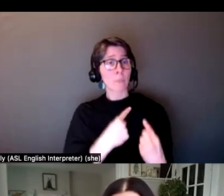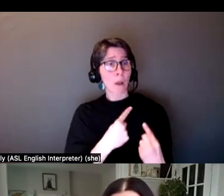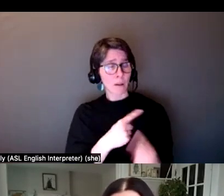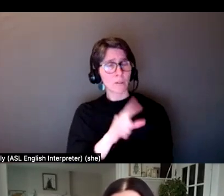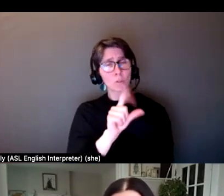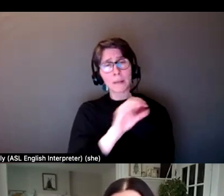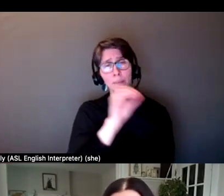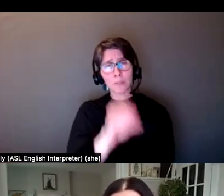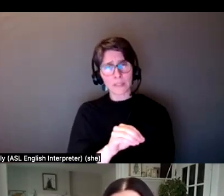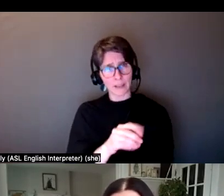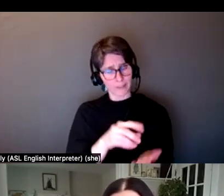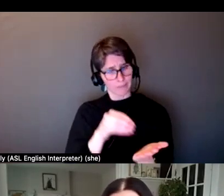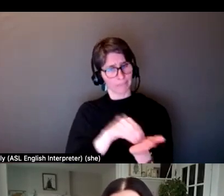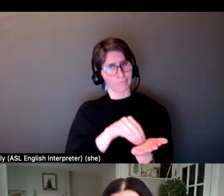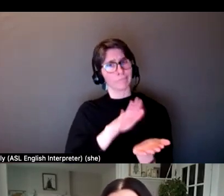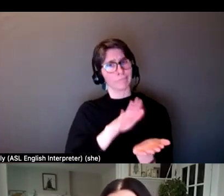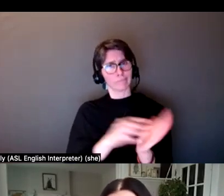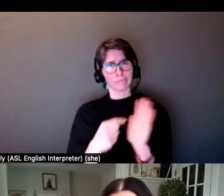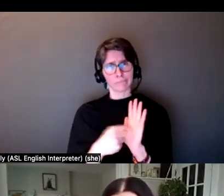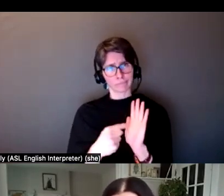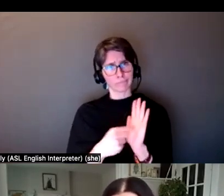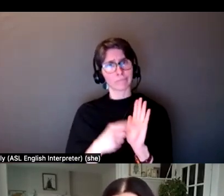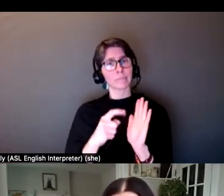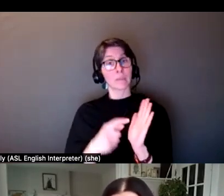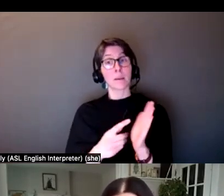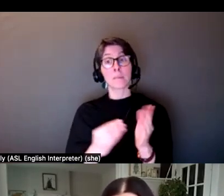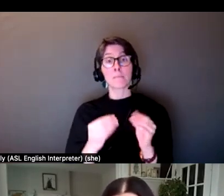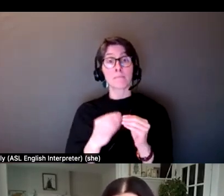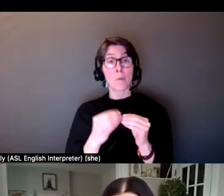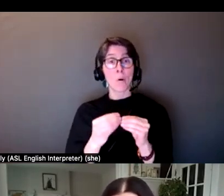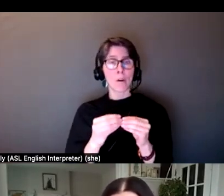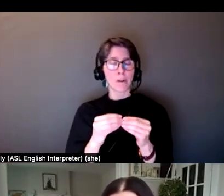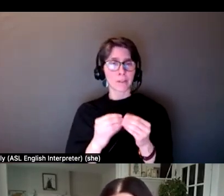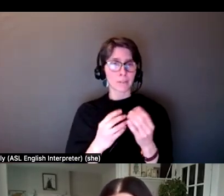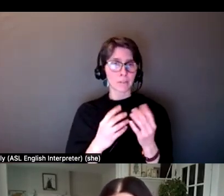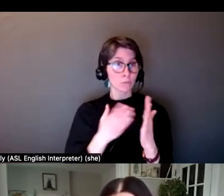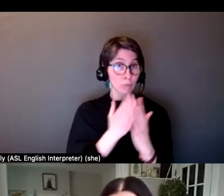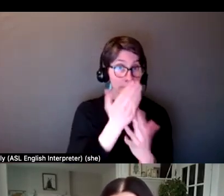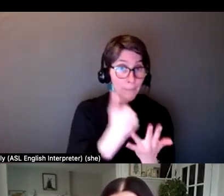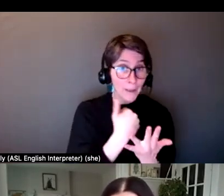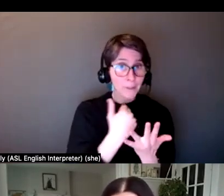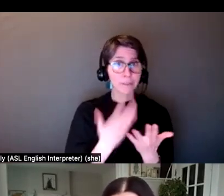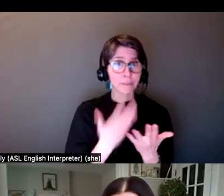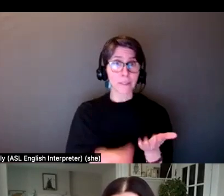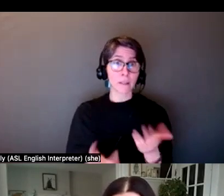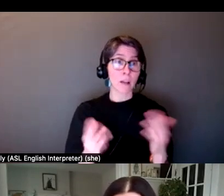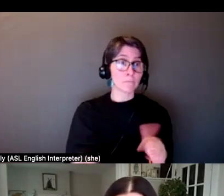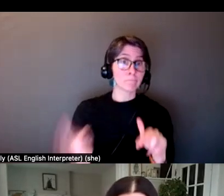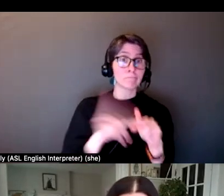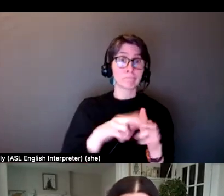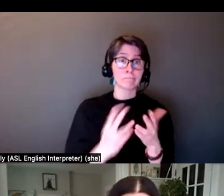writing and saying that better salaries and more transparency are key steps towards change.